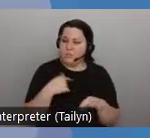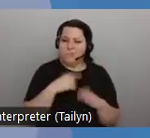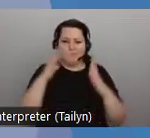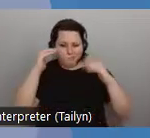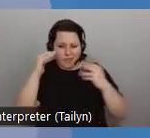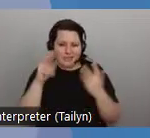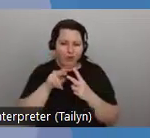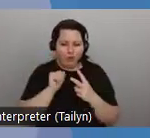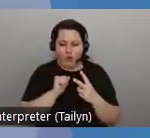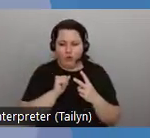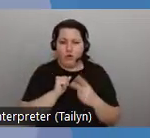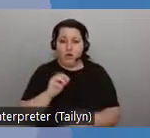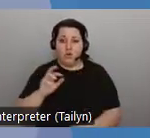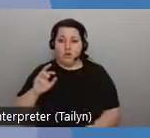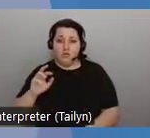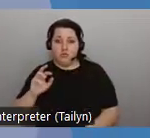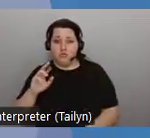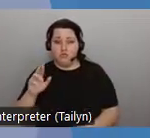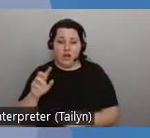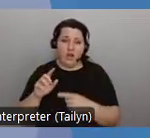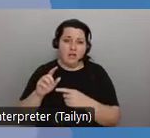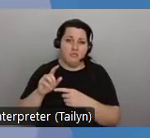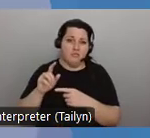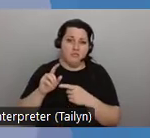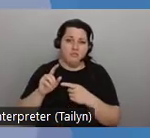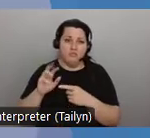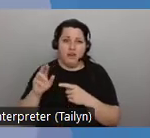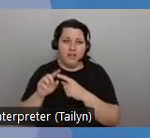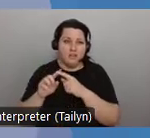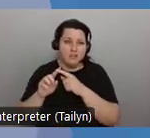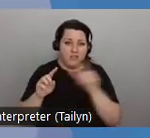you're giving enough space that visible labels are easily related to fields. So I know a lot of us when we were set